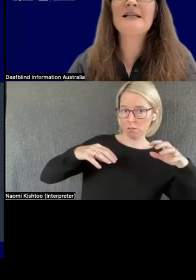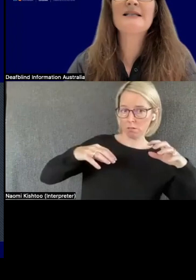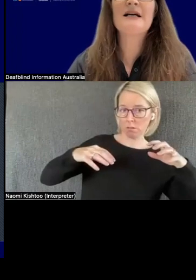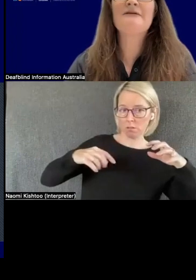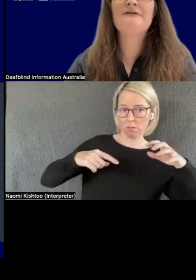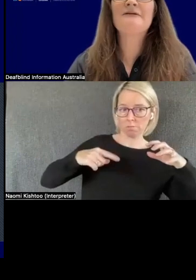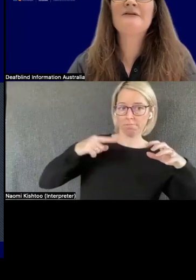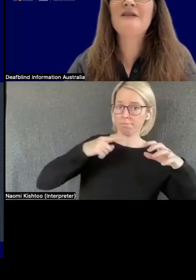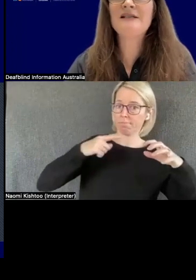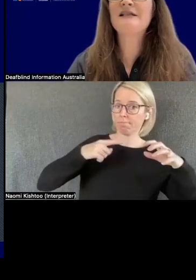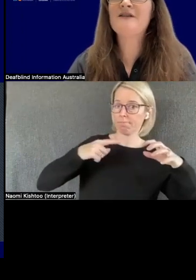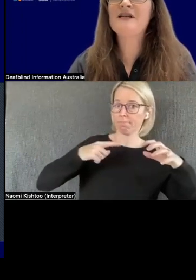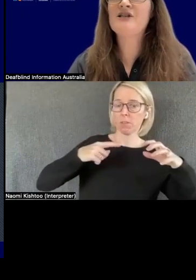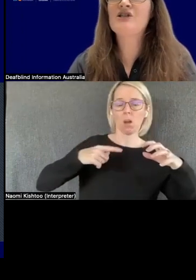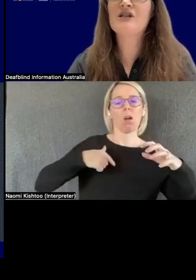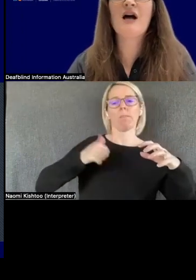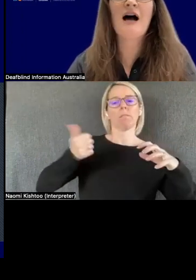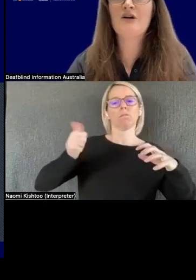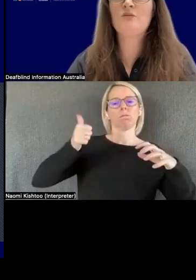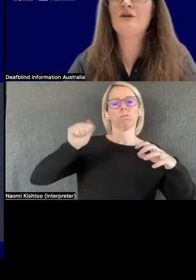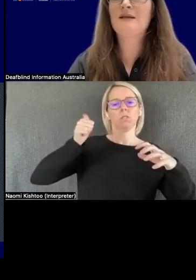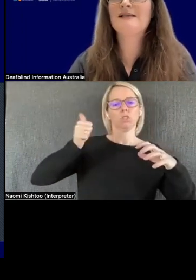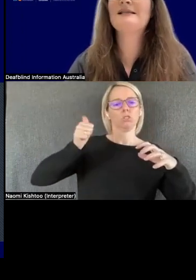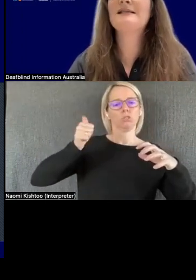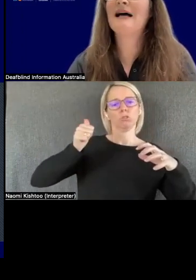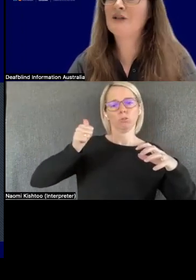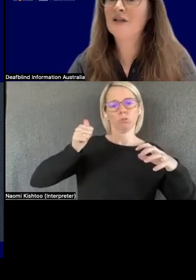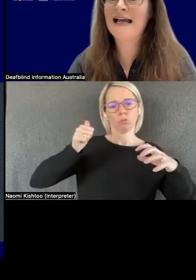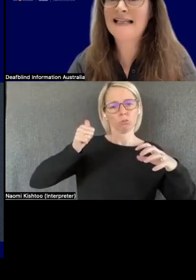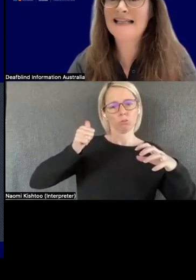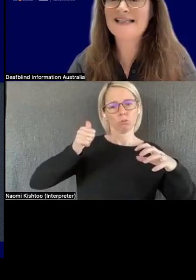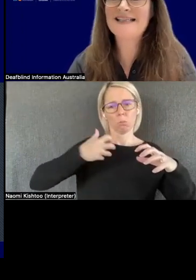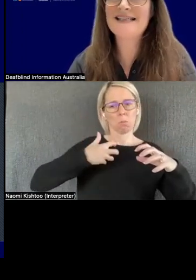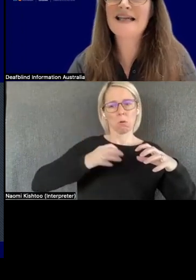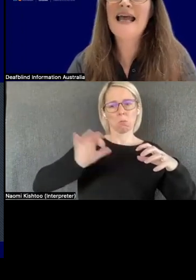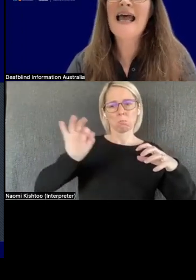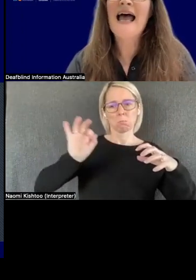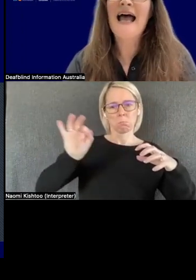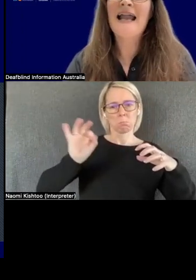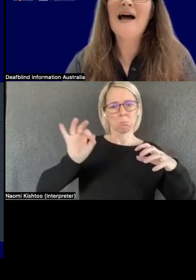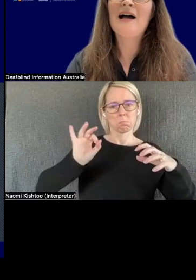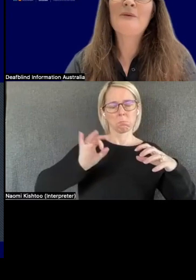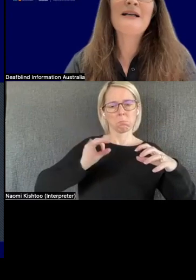“That’s enough. This is finished. I don’t want this. I don’t like this”, and I would